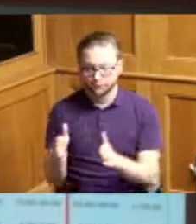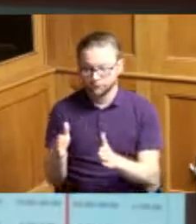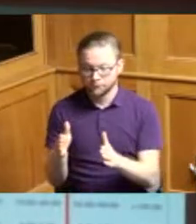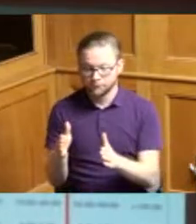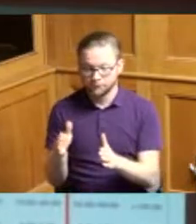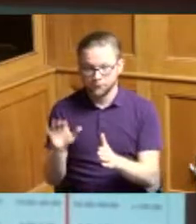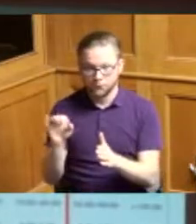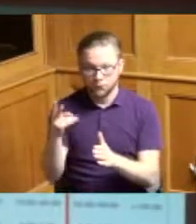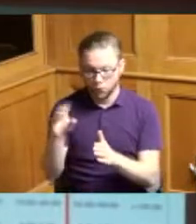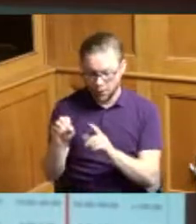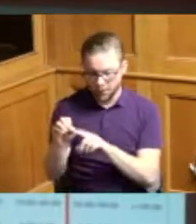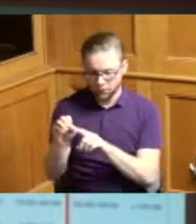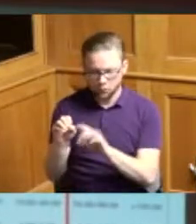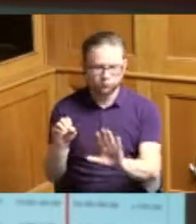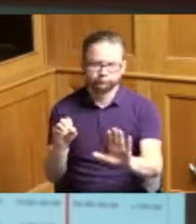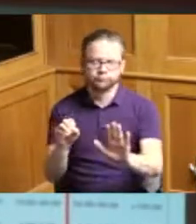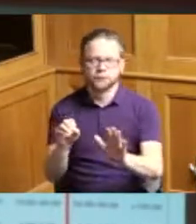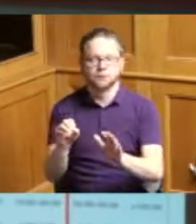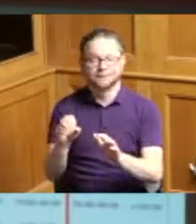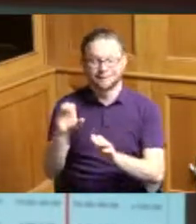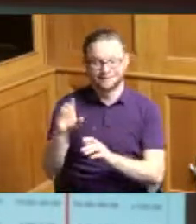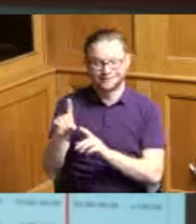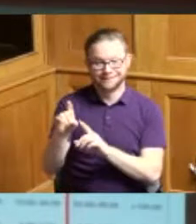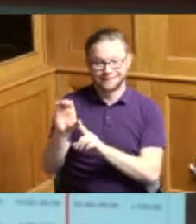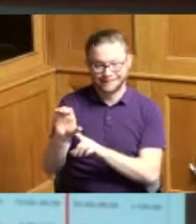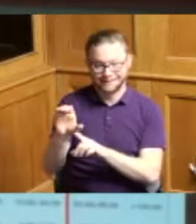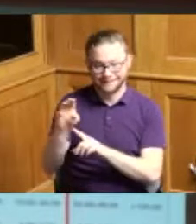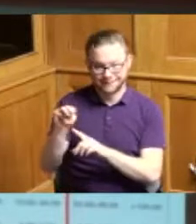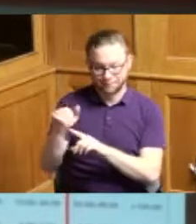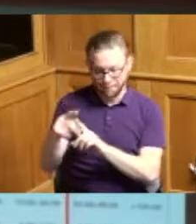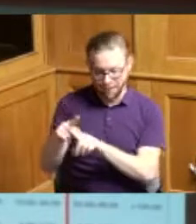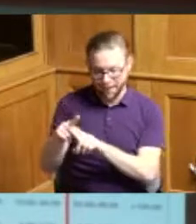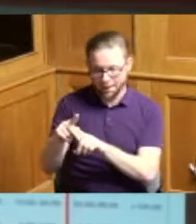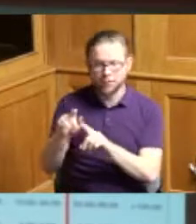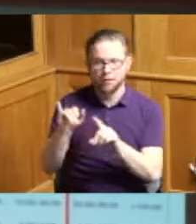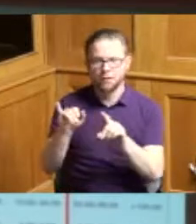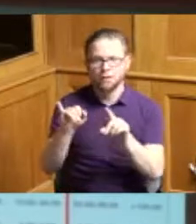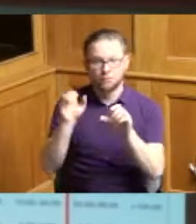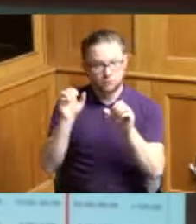transmit I'm sorry the CDC transmission map these numbers continue to improve although the state